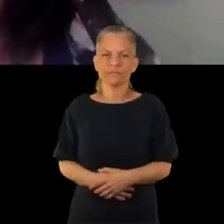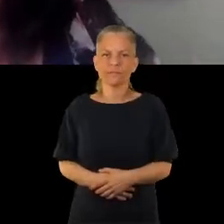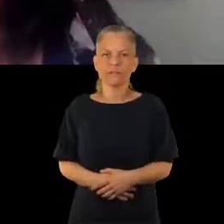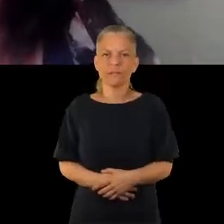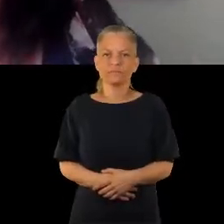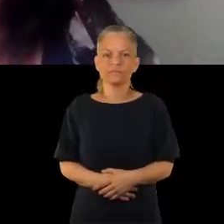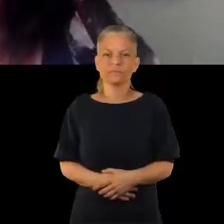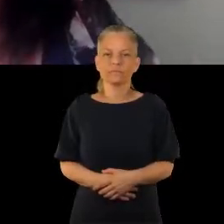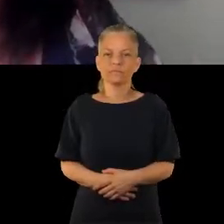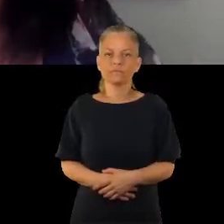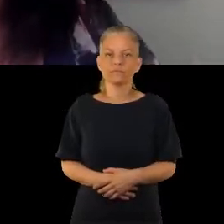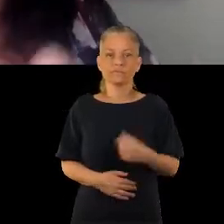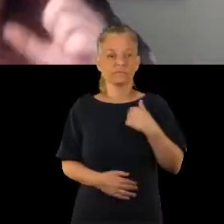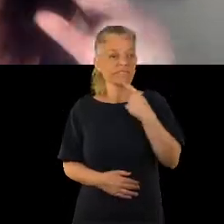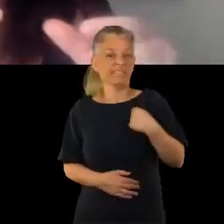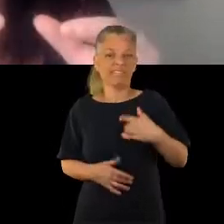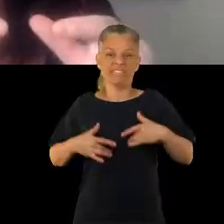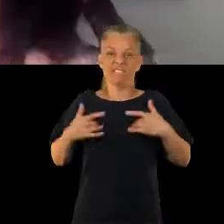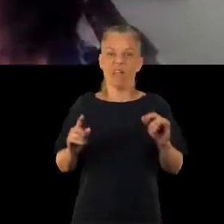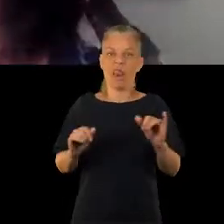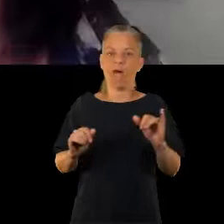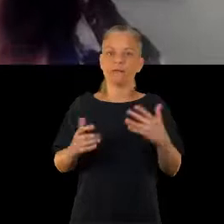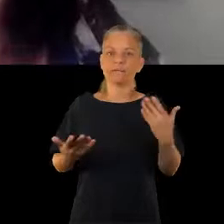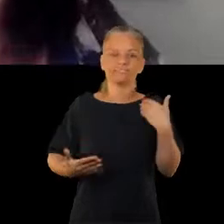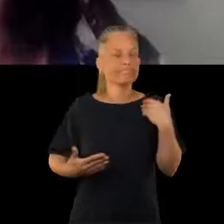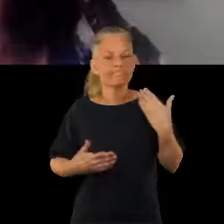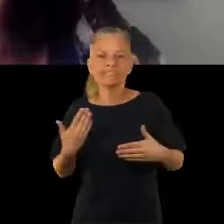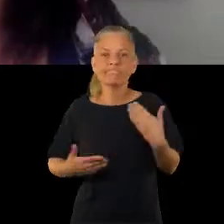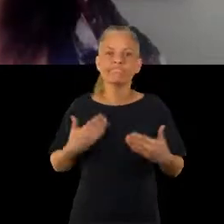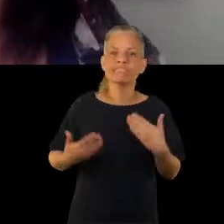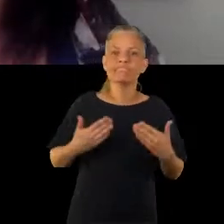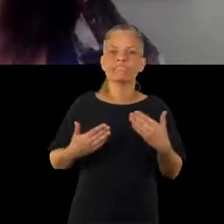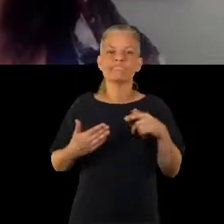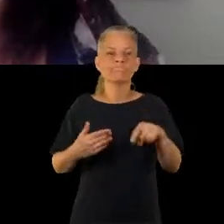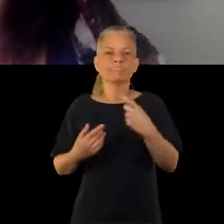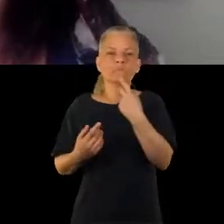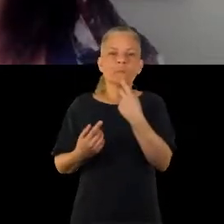Yeah and often because, I think peers have a really important role in translating